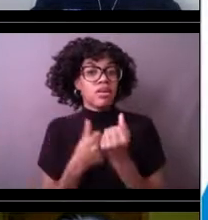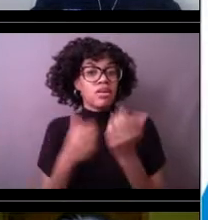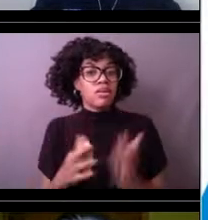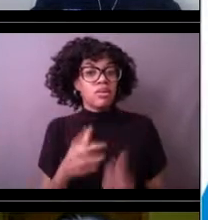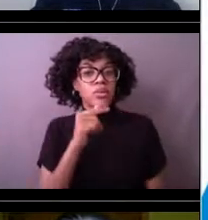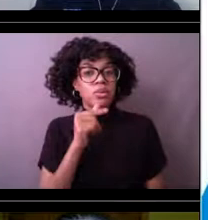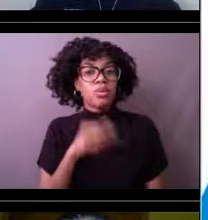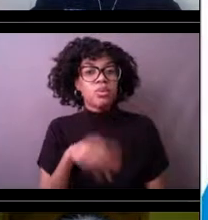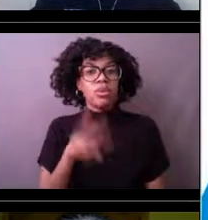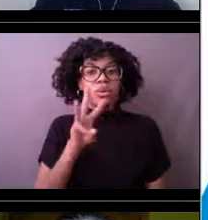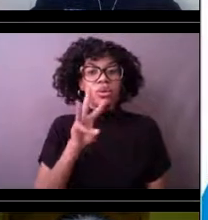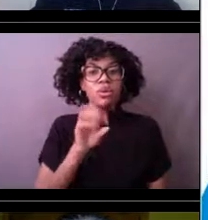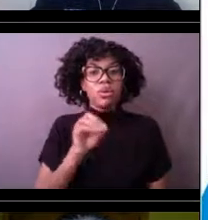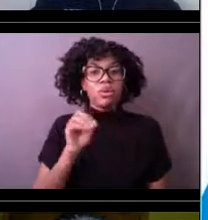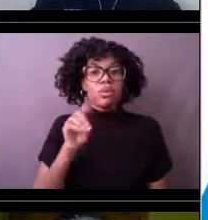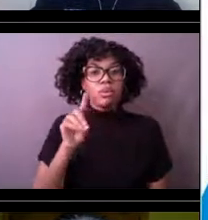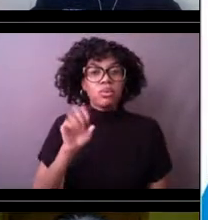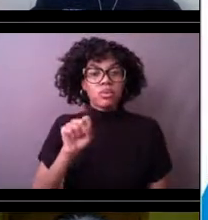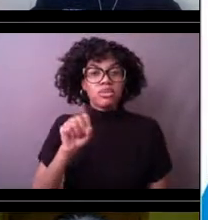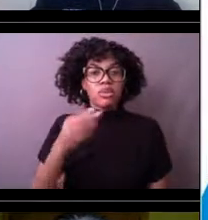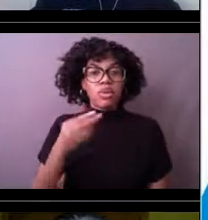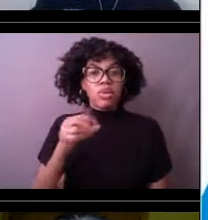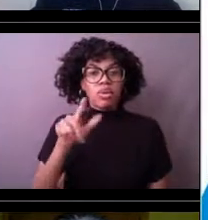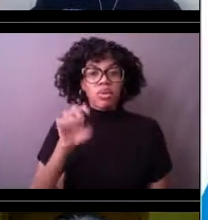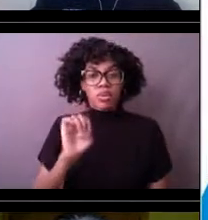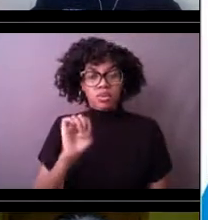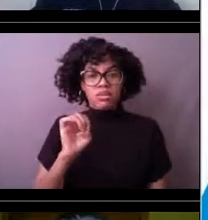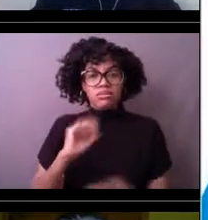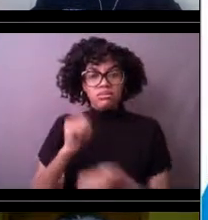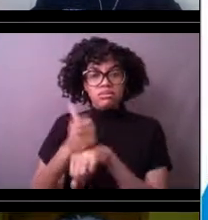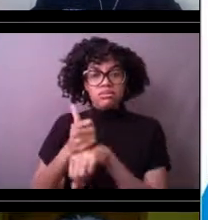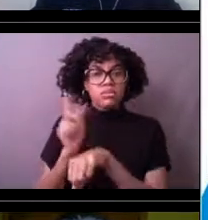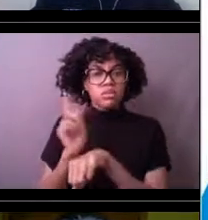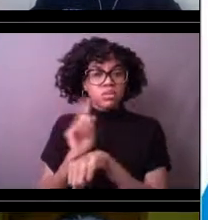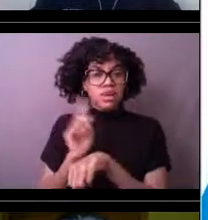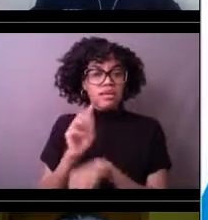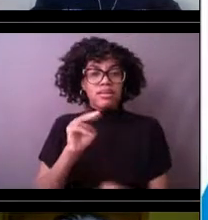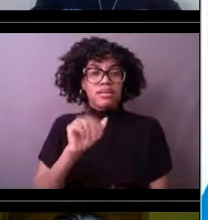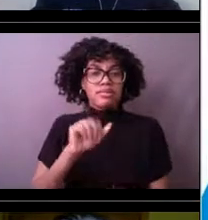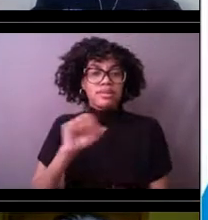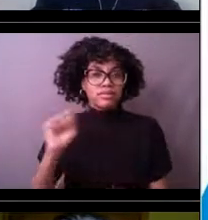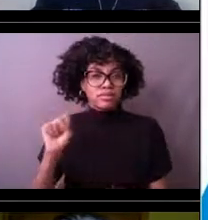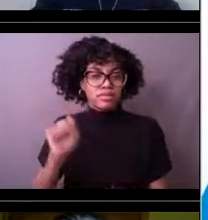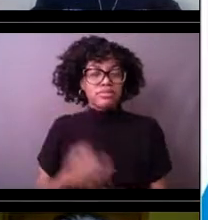here on Cape Cod, Massachusetts. This series is designed to help you get to know NOAA